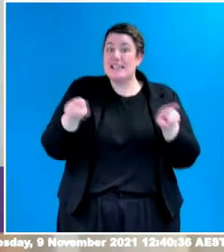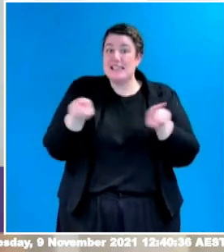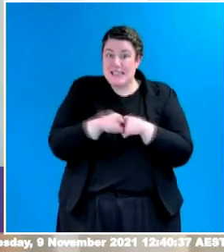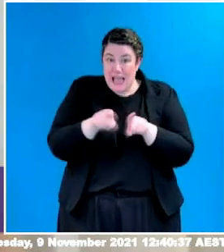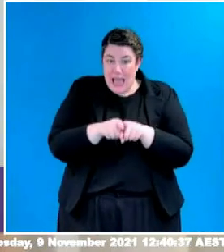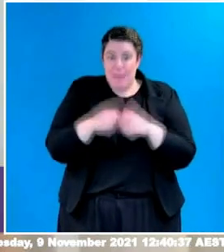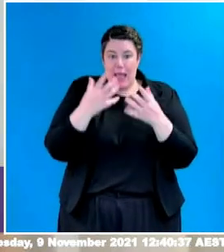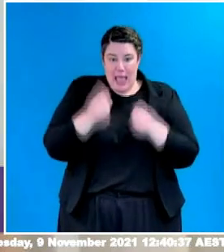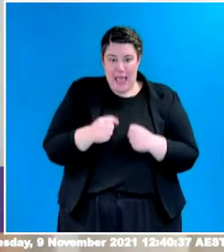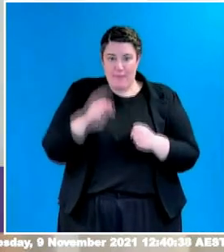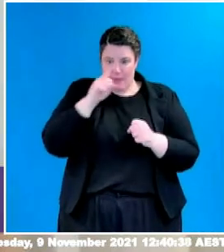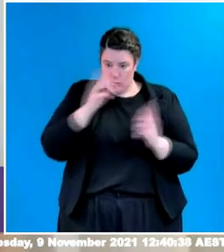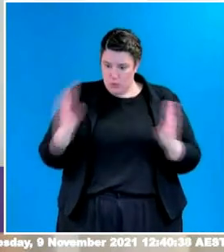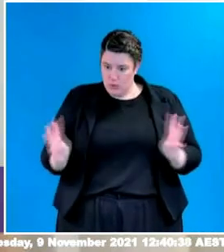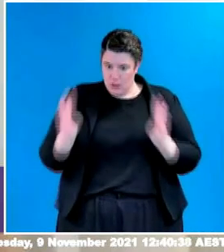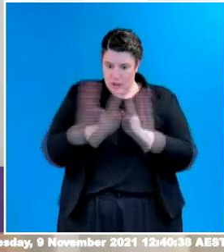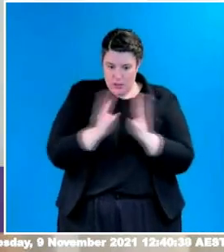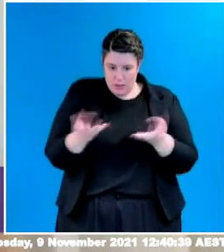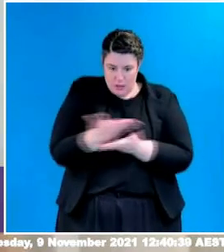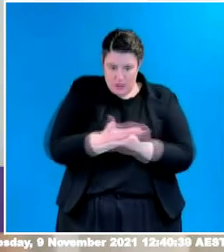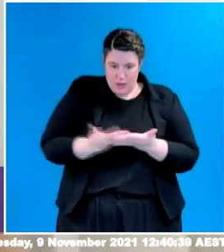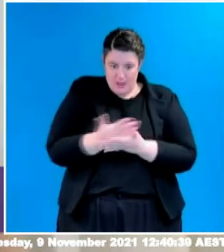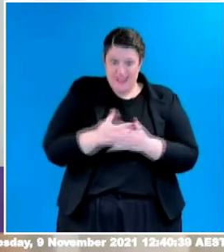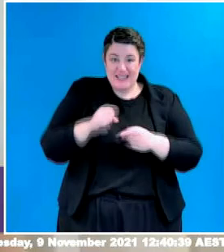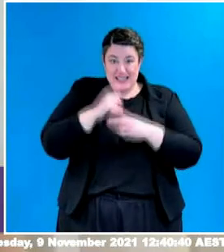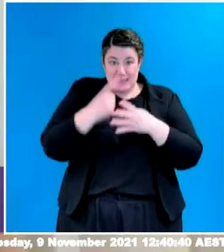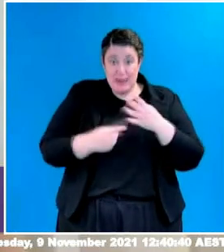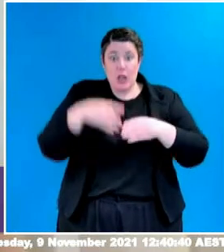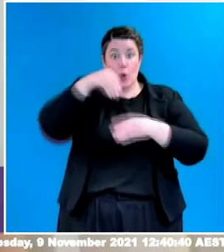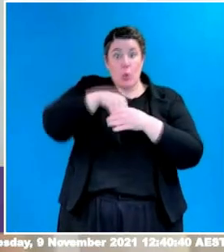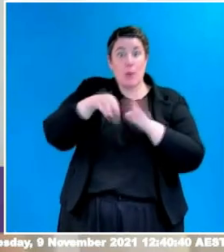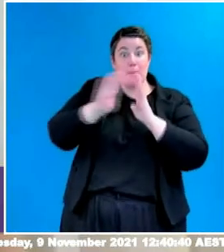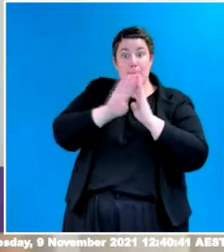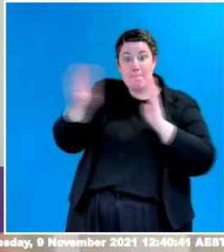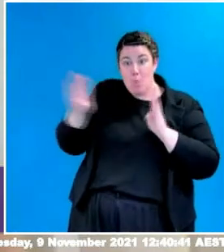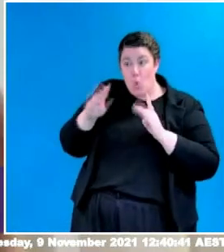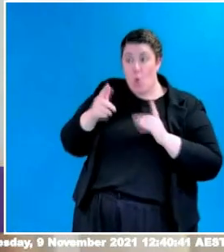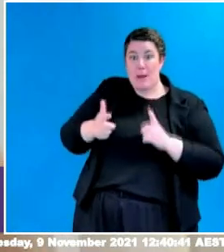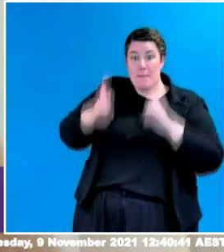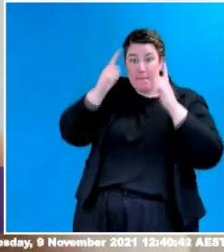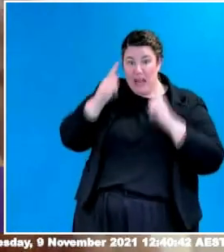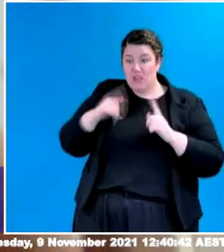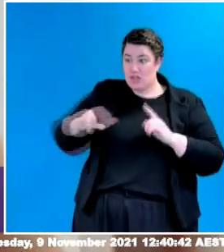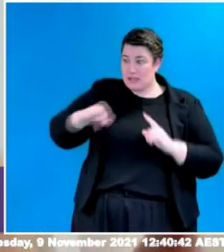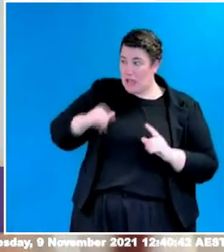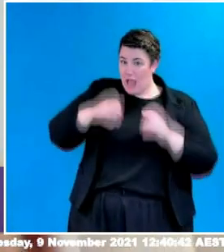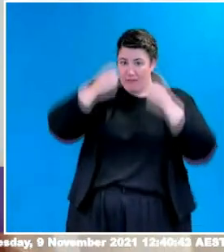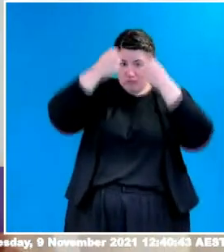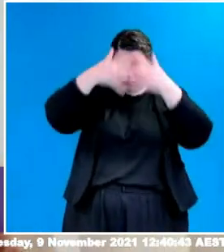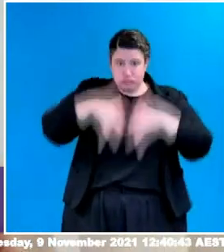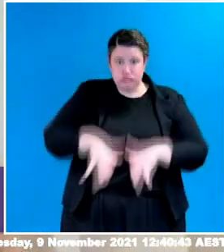room, from the board down. They literally build it into their culture.